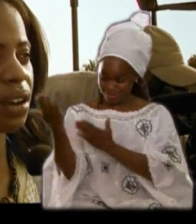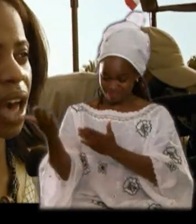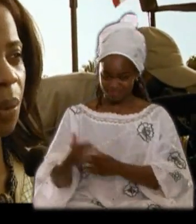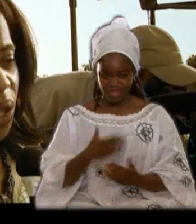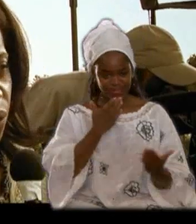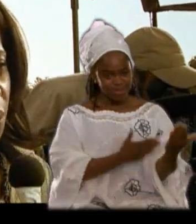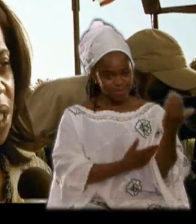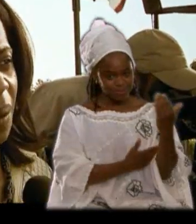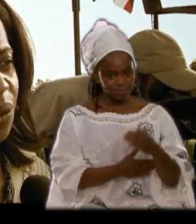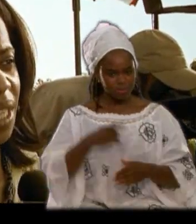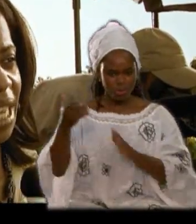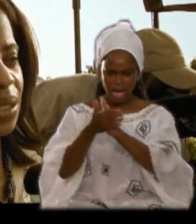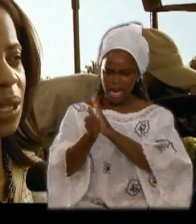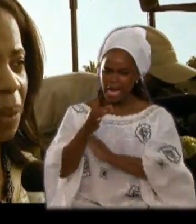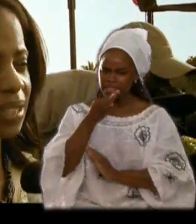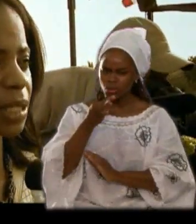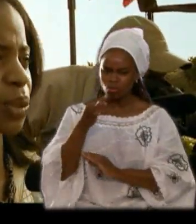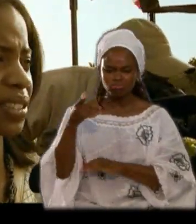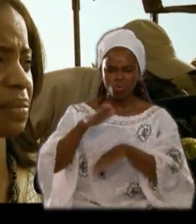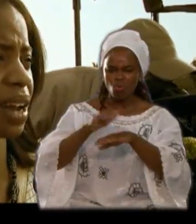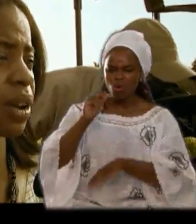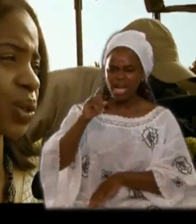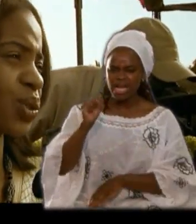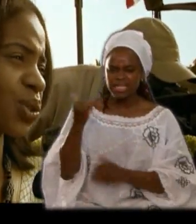Please could you begin by telling us what the main topics on the agenda are going to be?